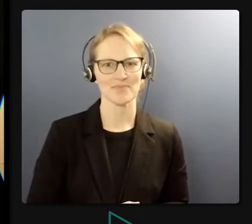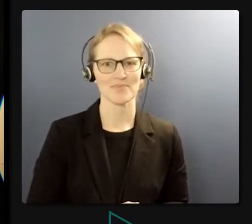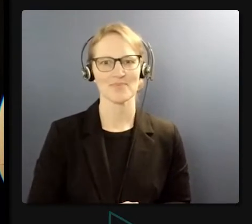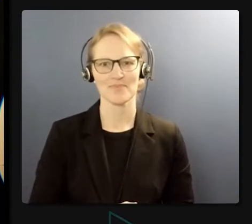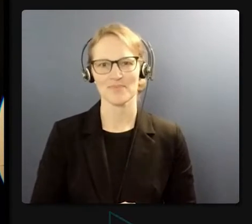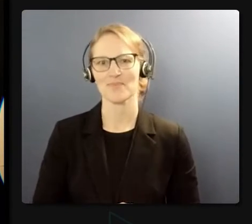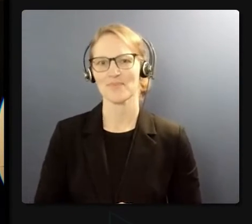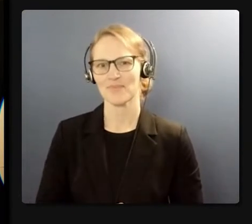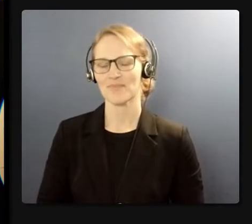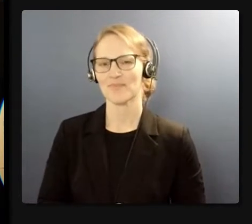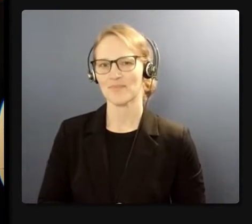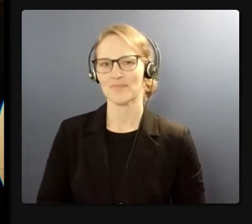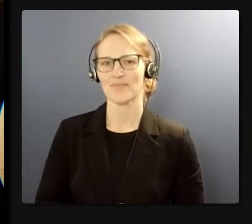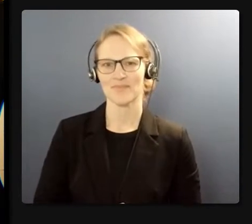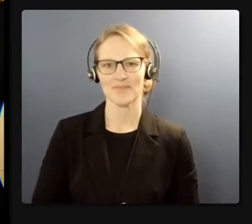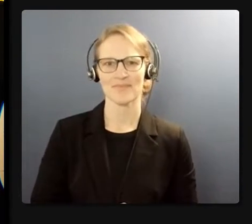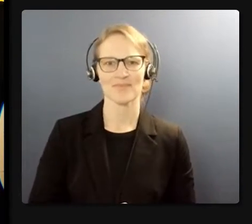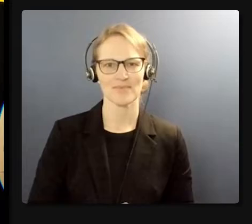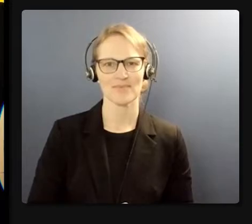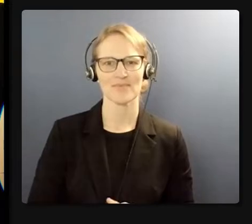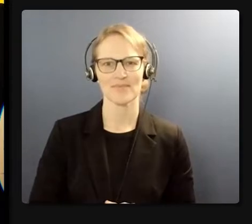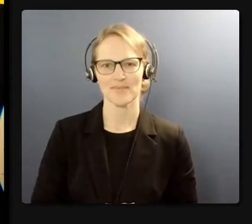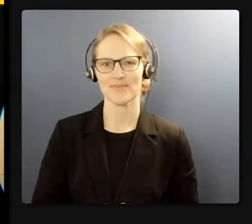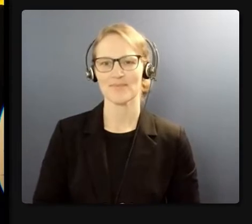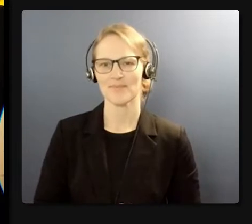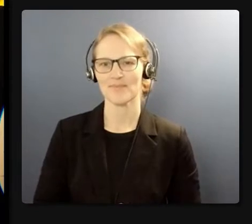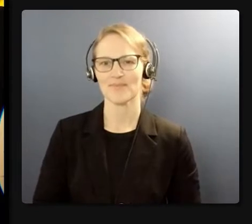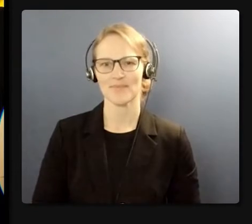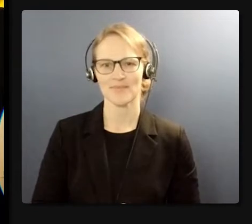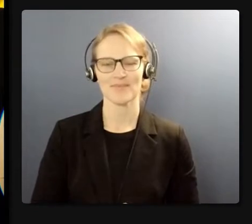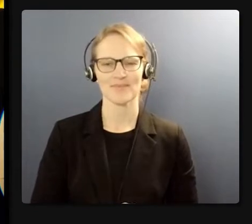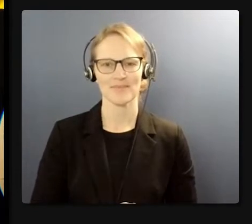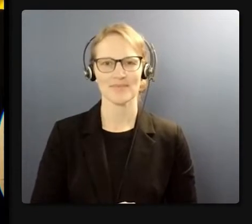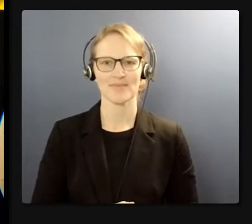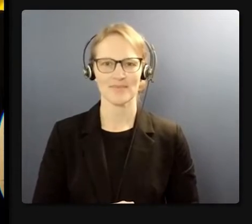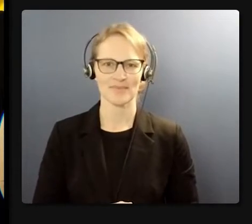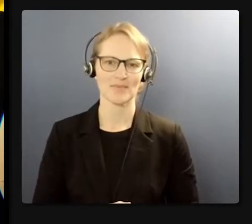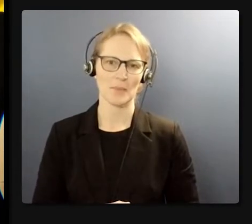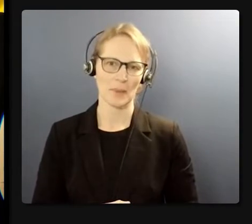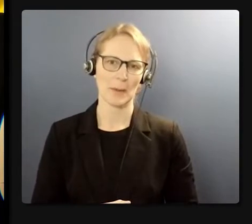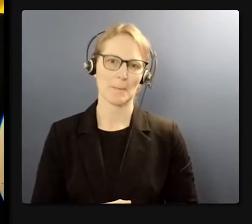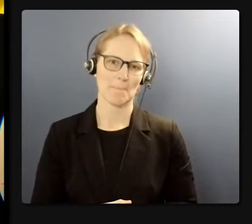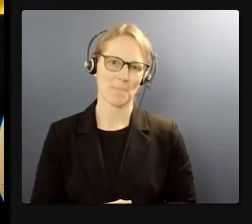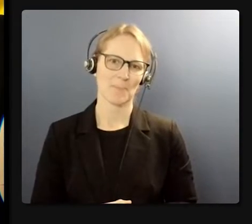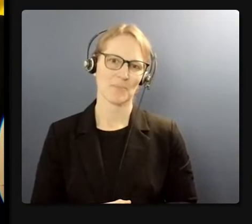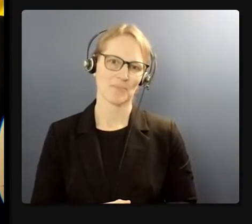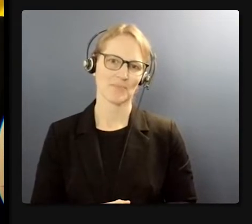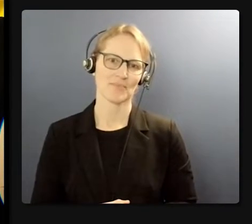Measures can be reduced while maintaining hard edges, to preserve the shine, so your work looks at its best,